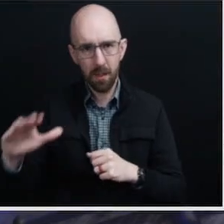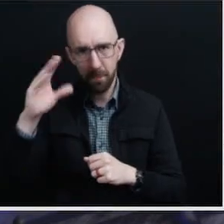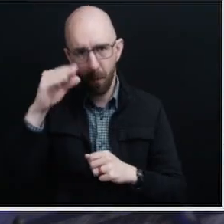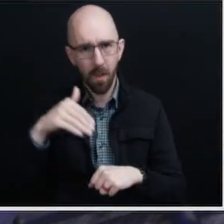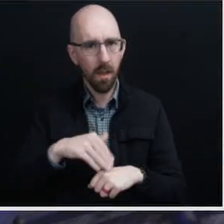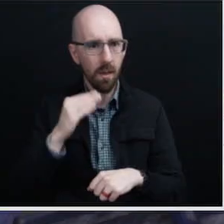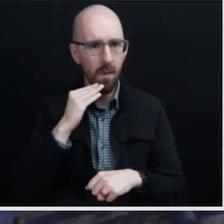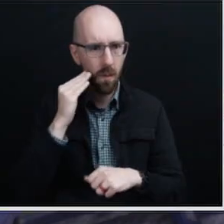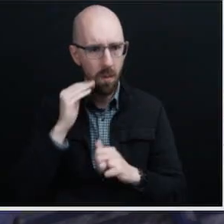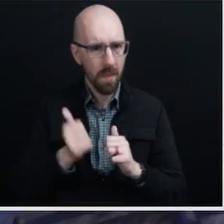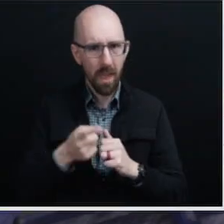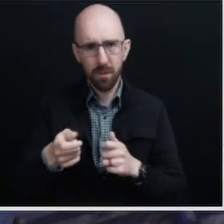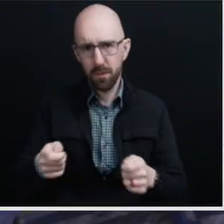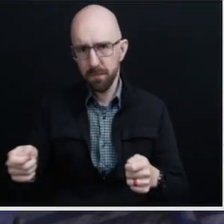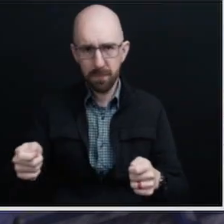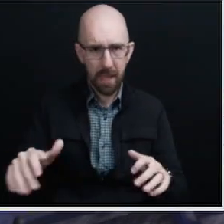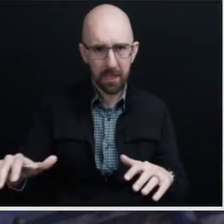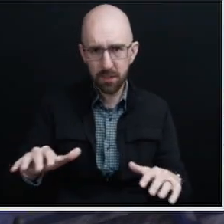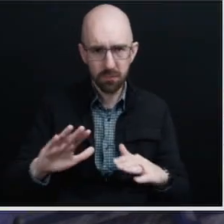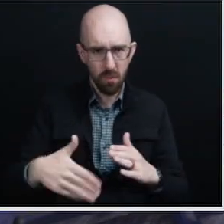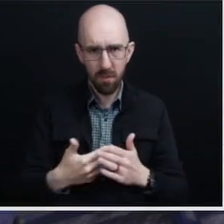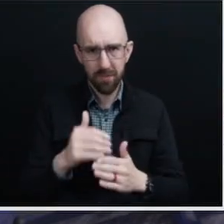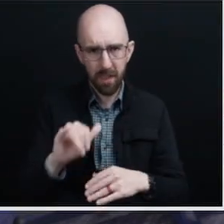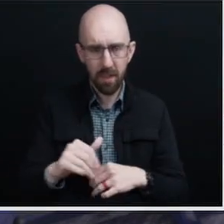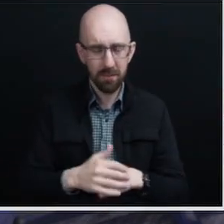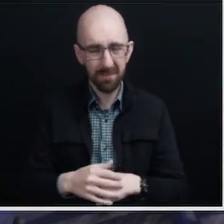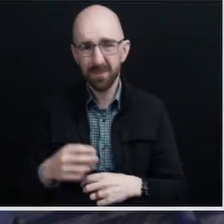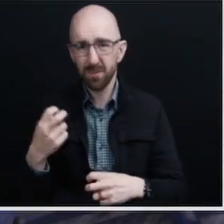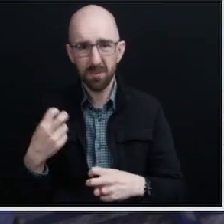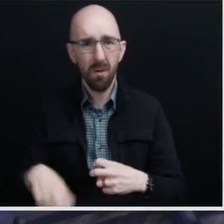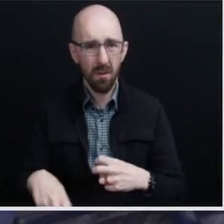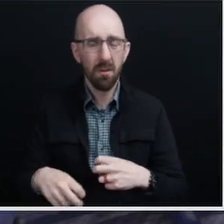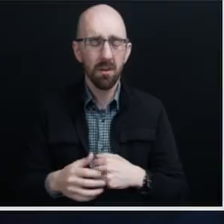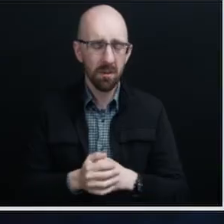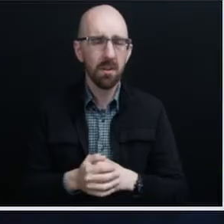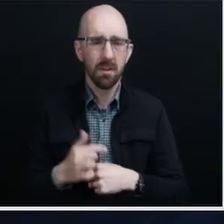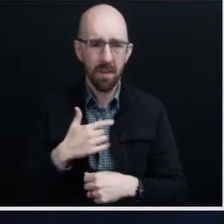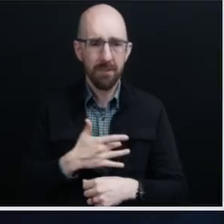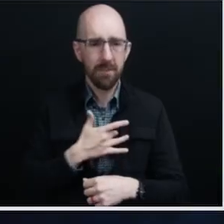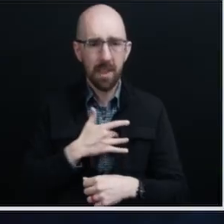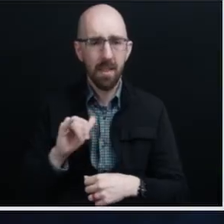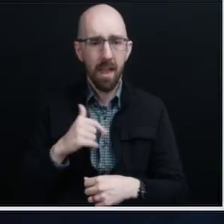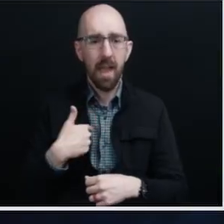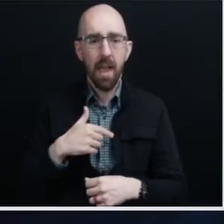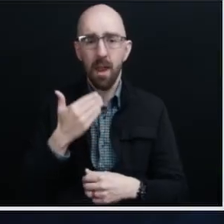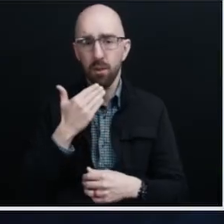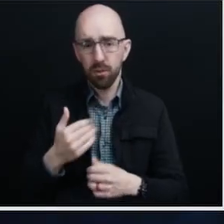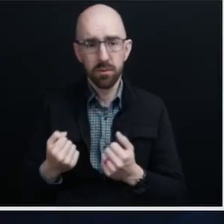you manage all that? Um, it was hard. Um, I feel like I had a really good support team through